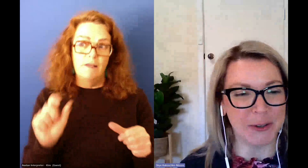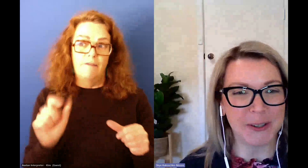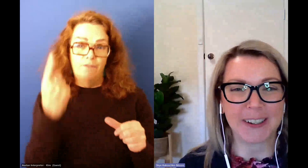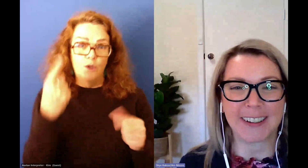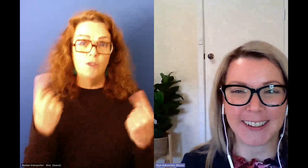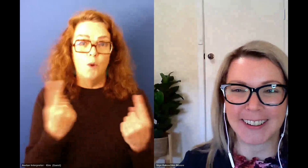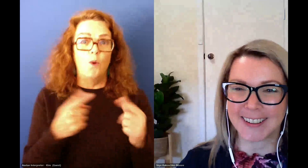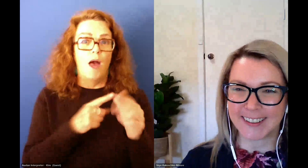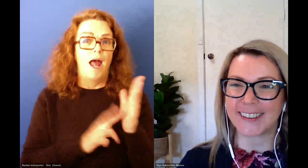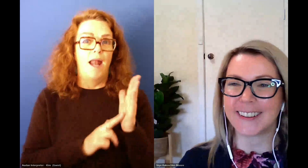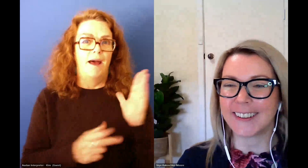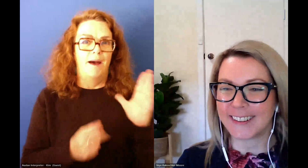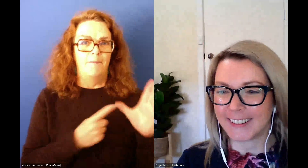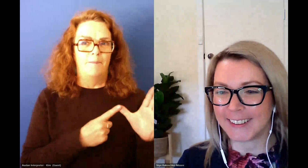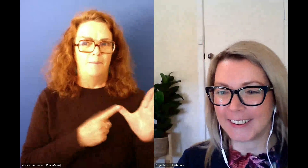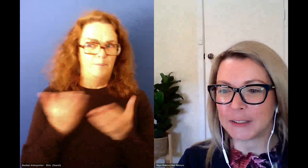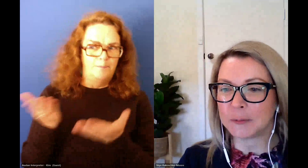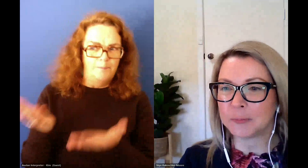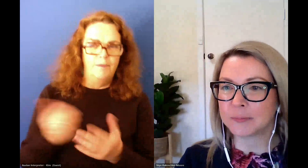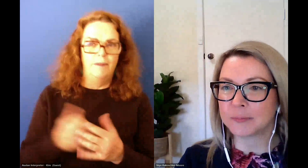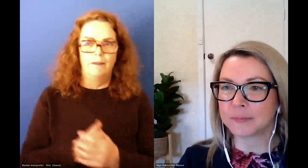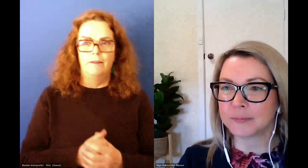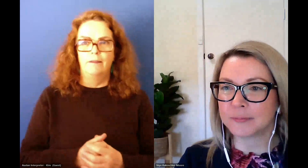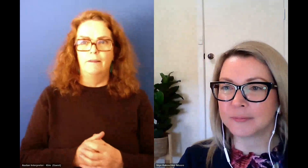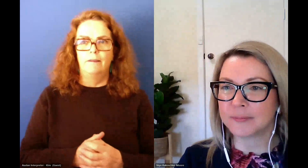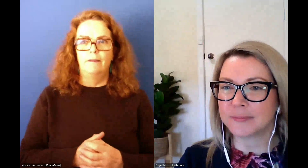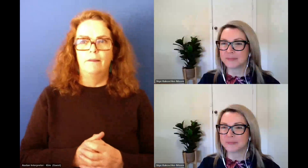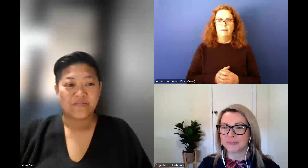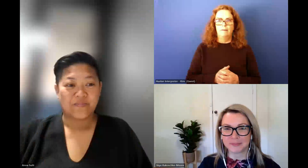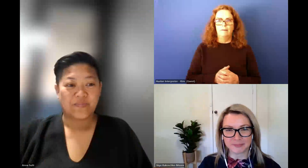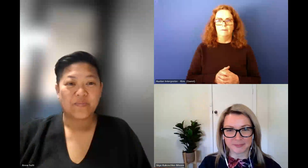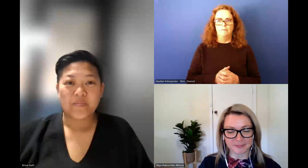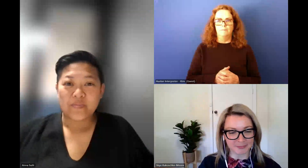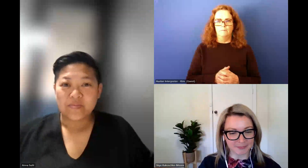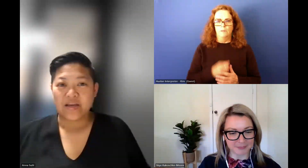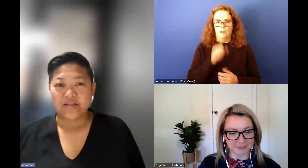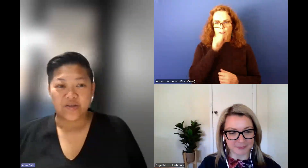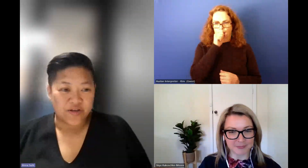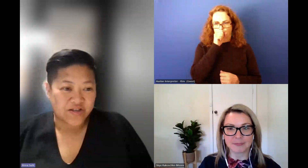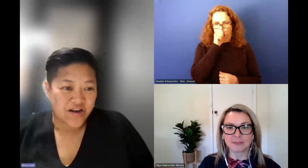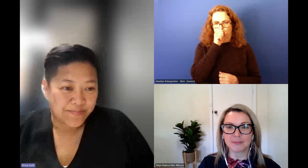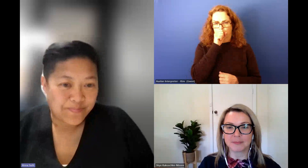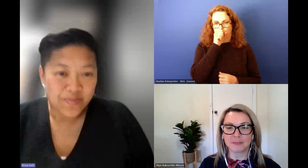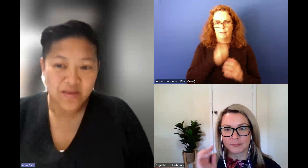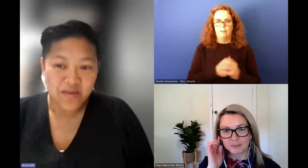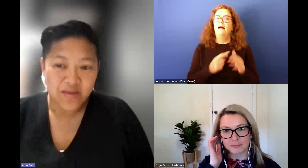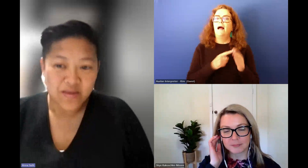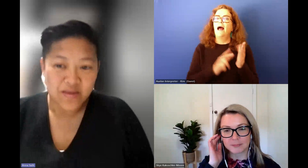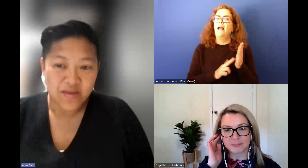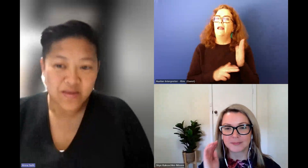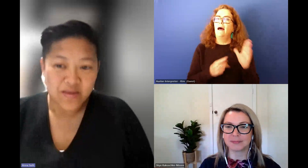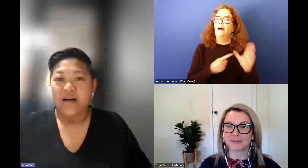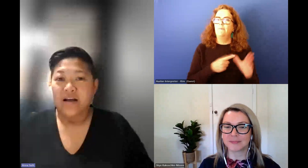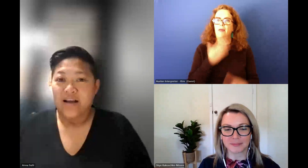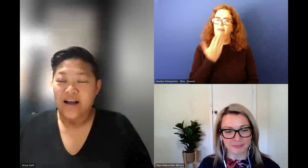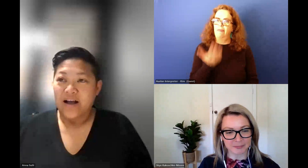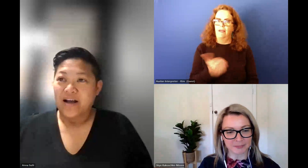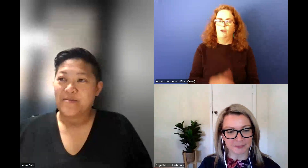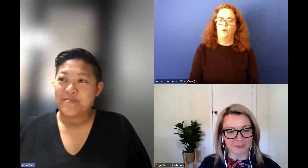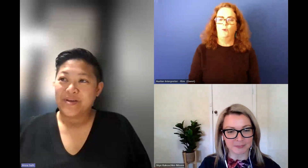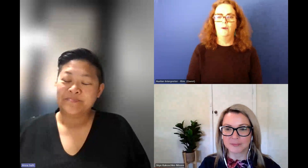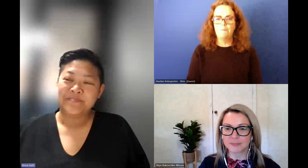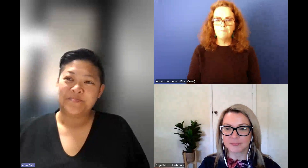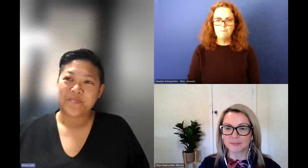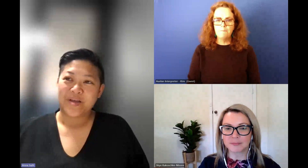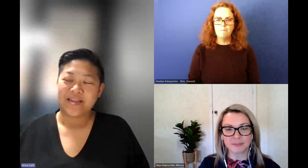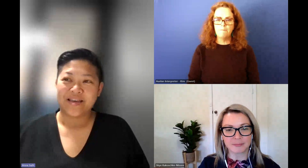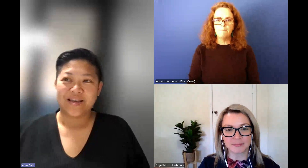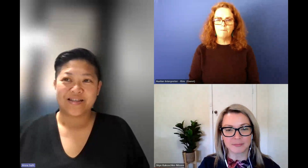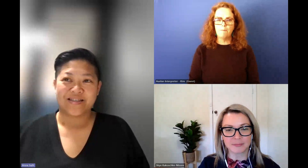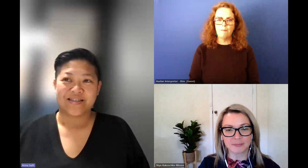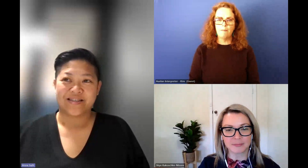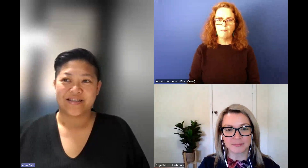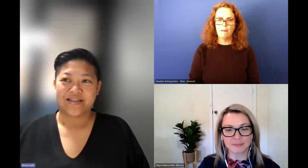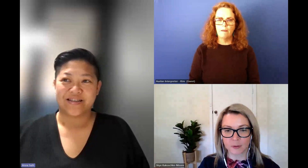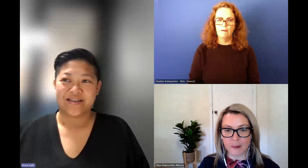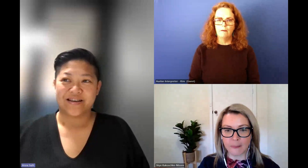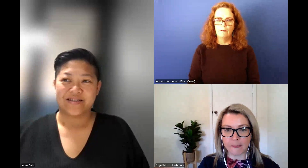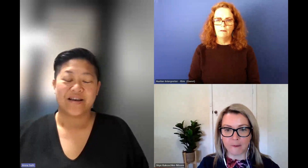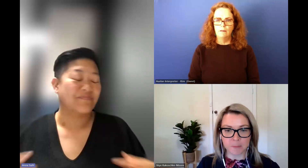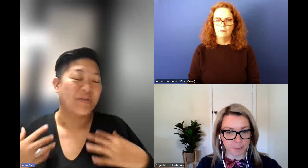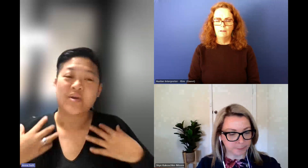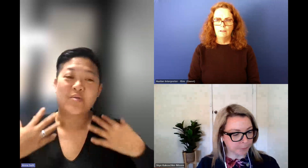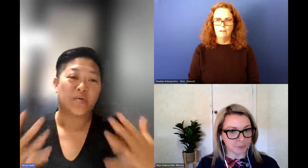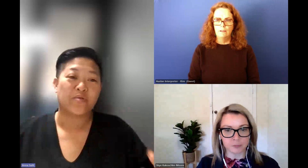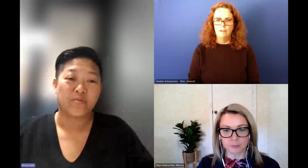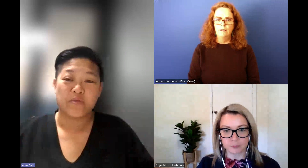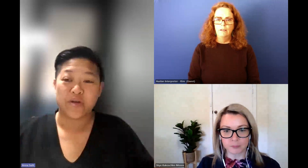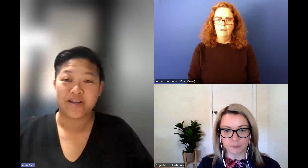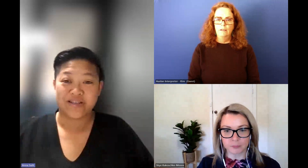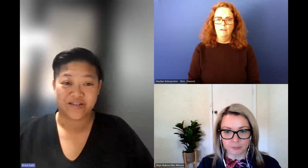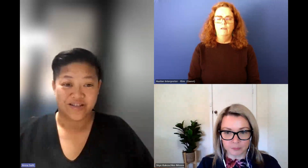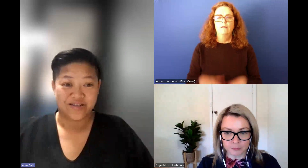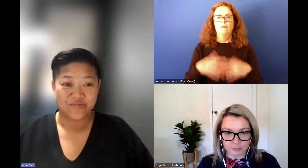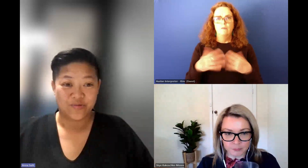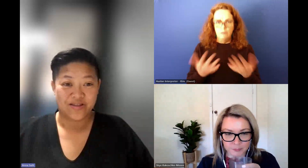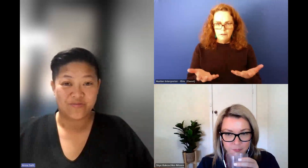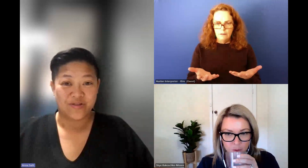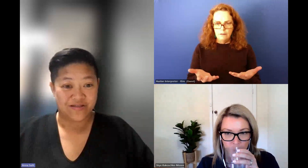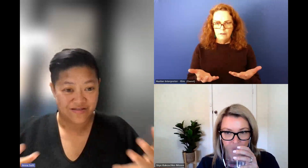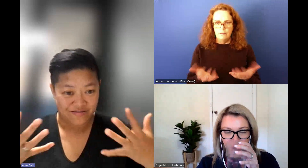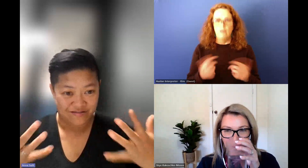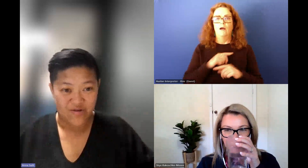you. Thanks so much Skye. I think it's ... I think we've already started with